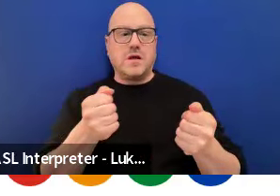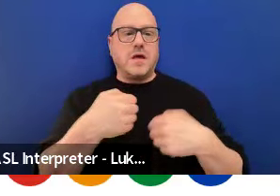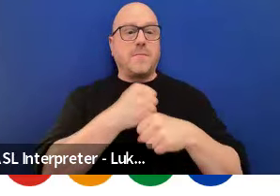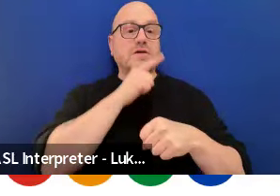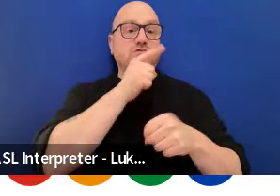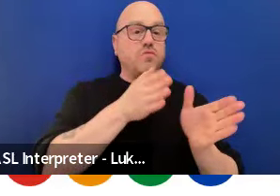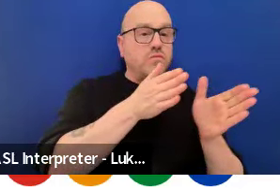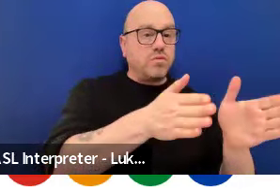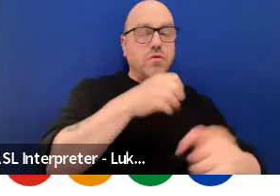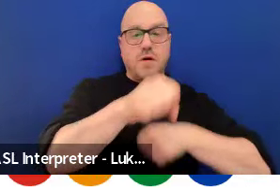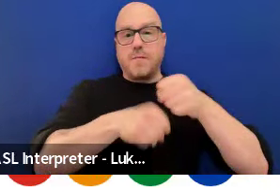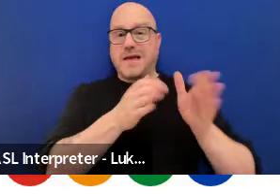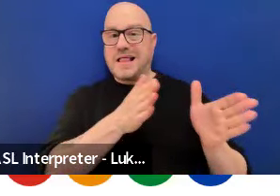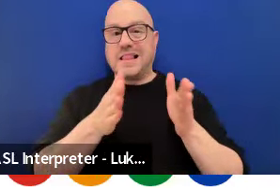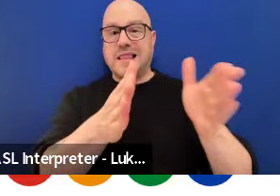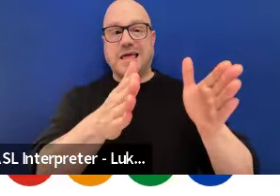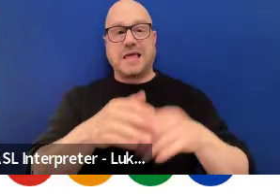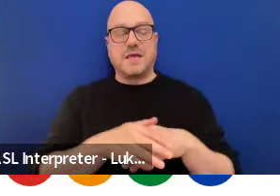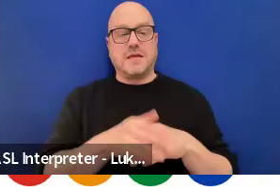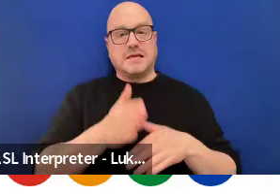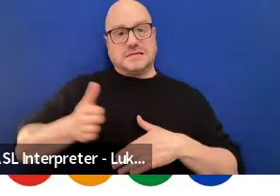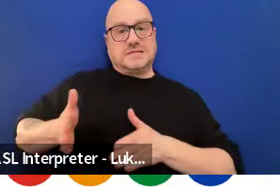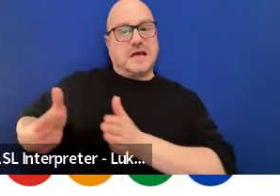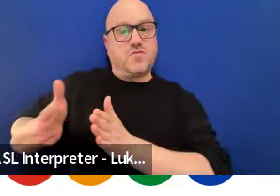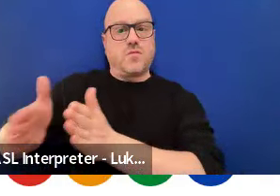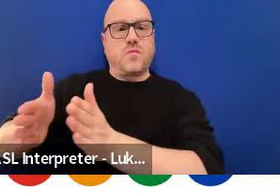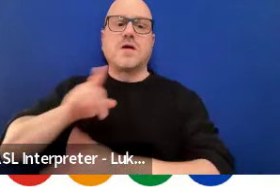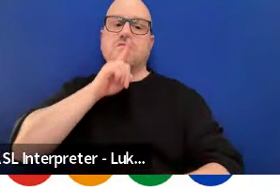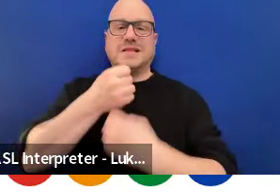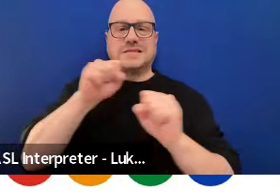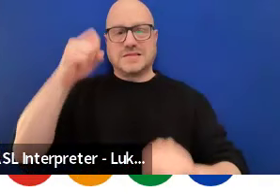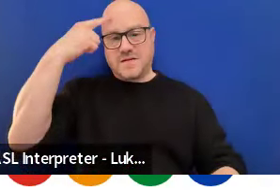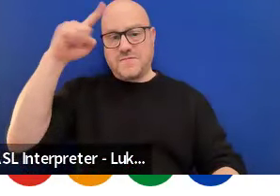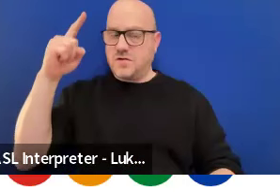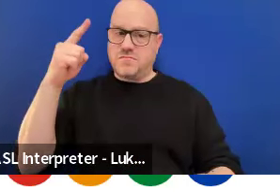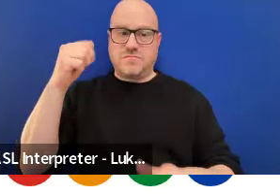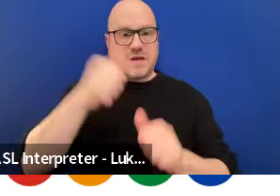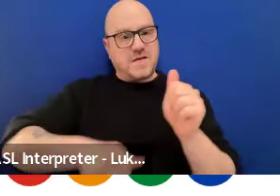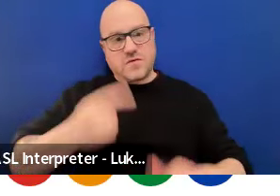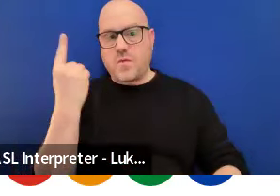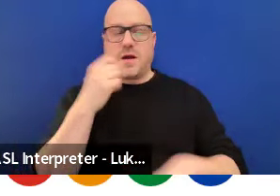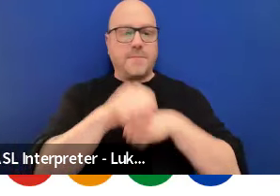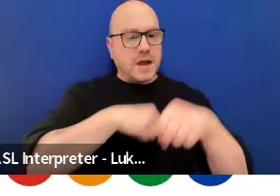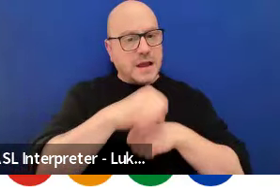TO WORK TOGETHER TO FIND SOLUTIONS FOR MAKING SURE ROADWAY, BIKE